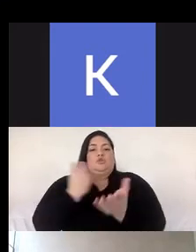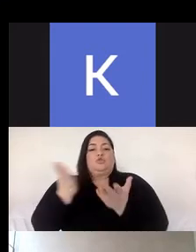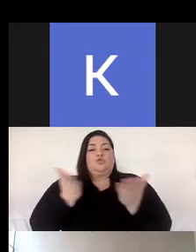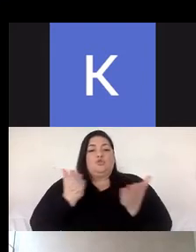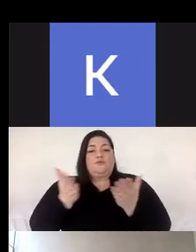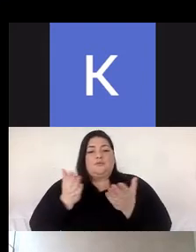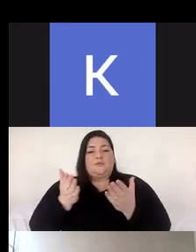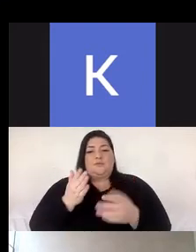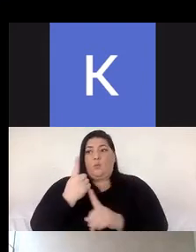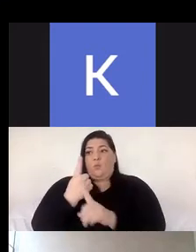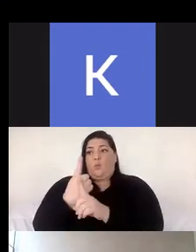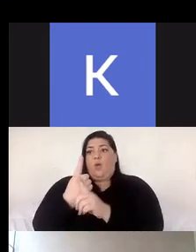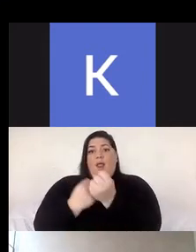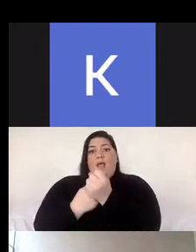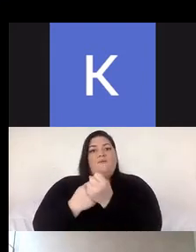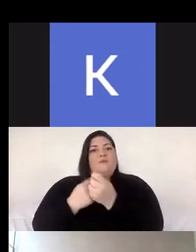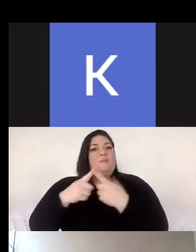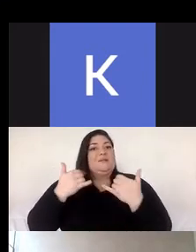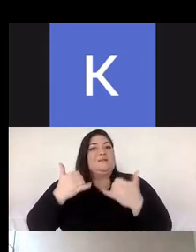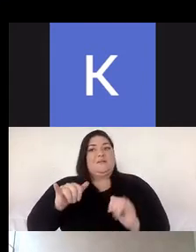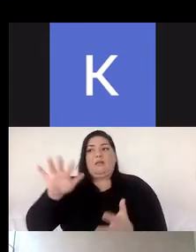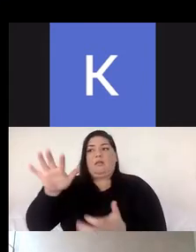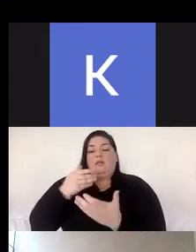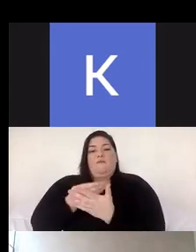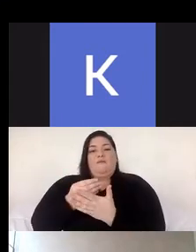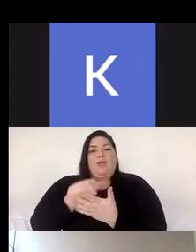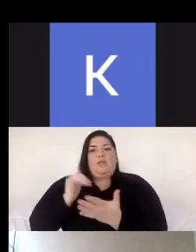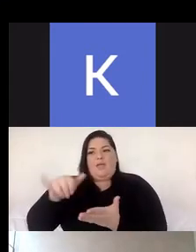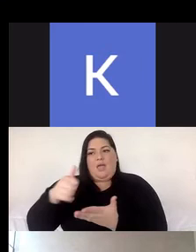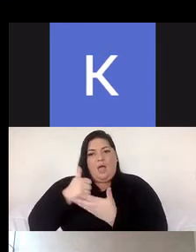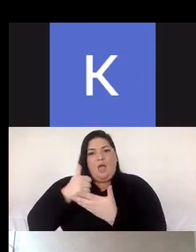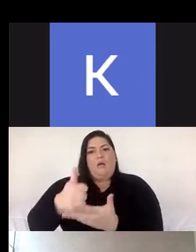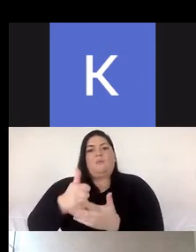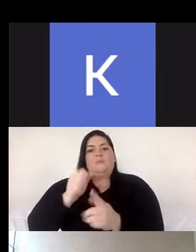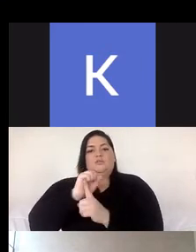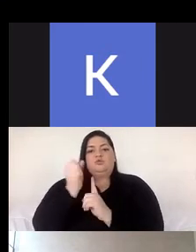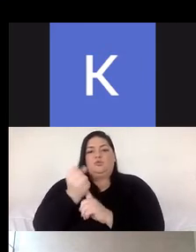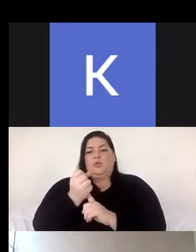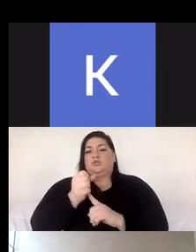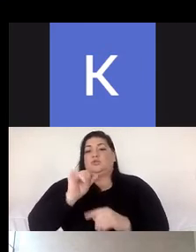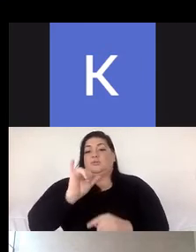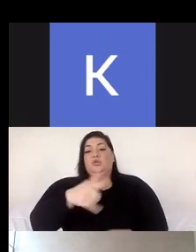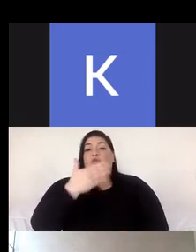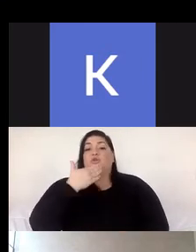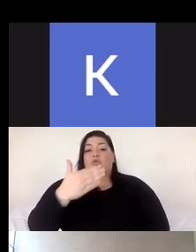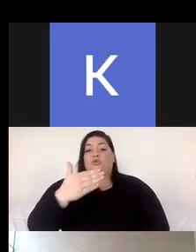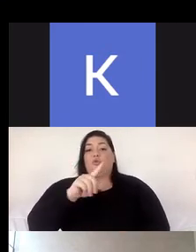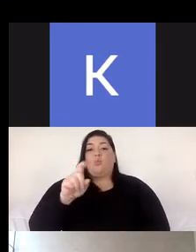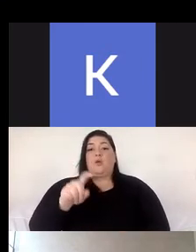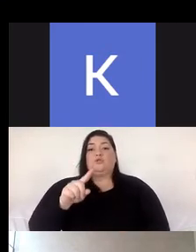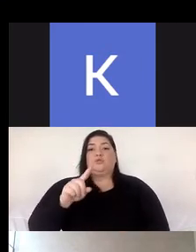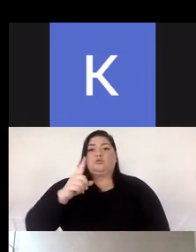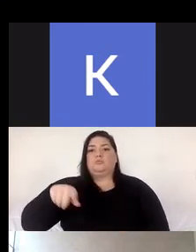advocate who was grant-funded. So that's a great suggestion that everyone should consider how to leverage--